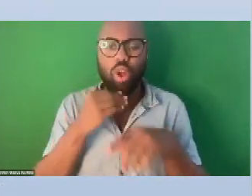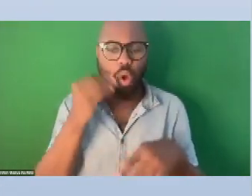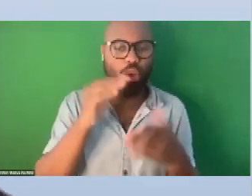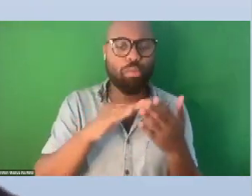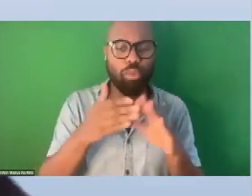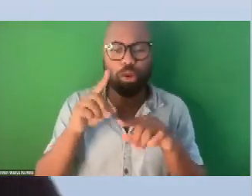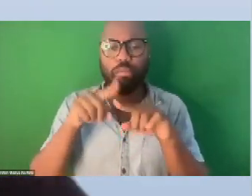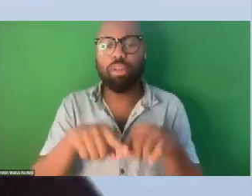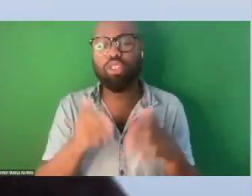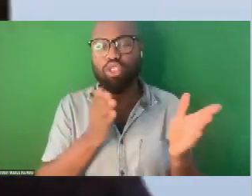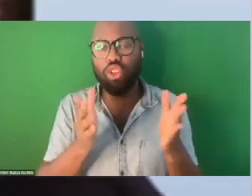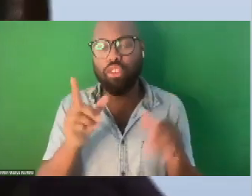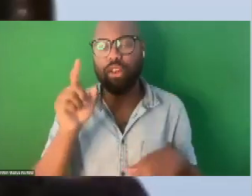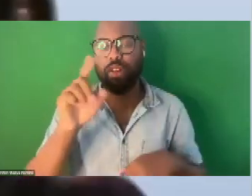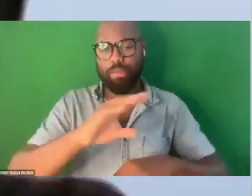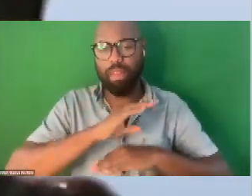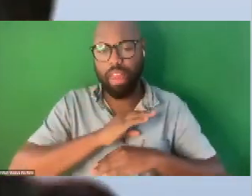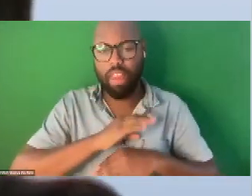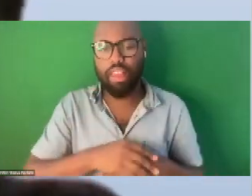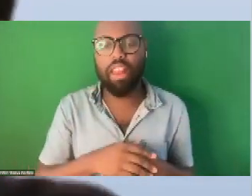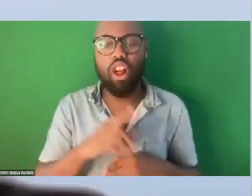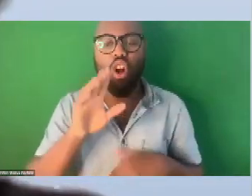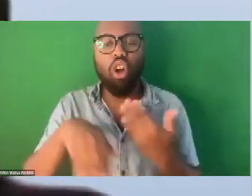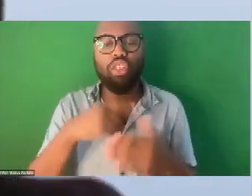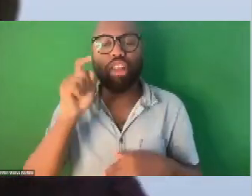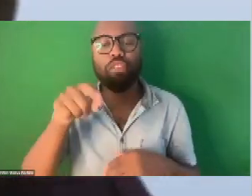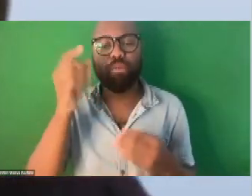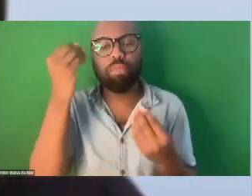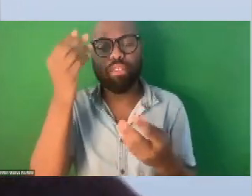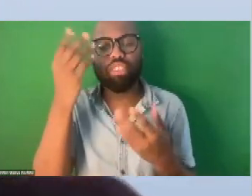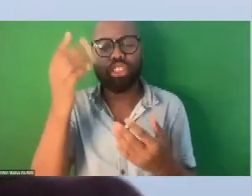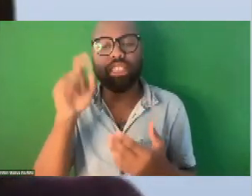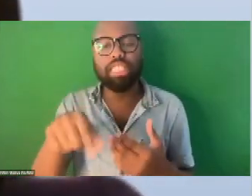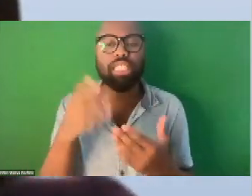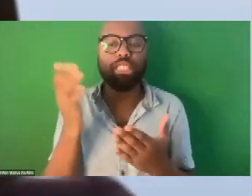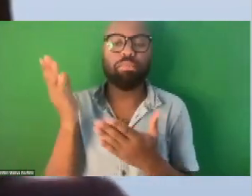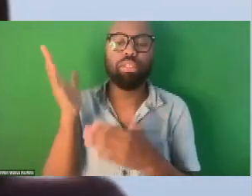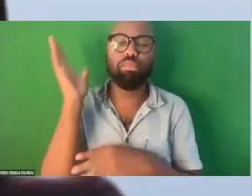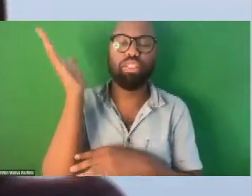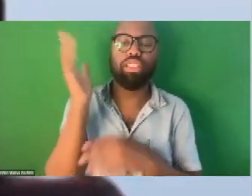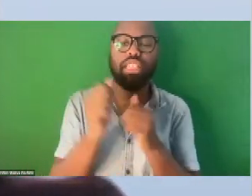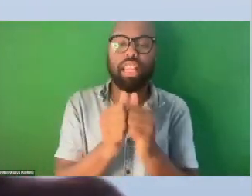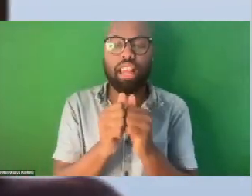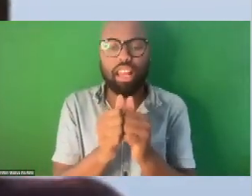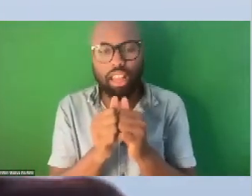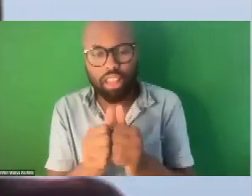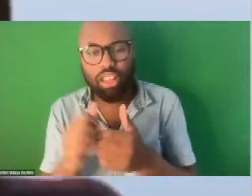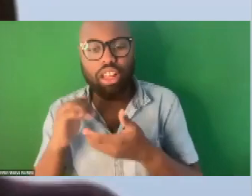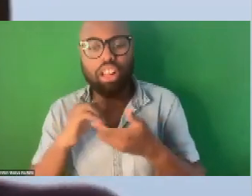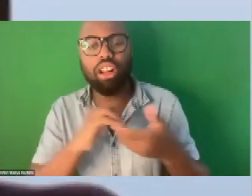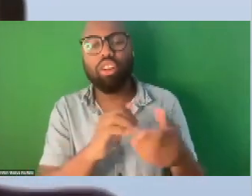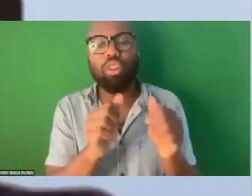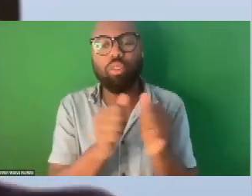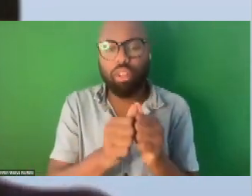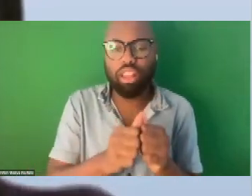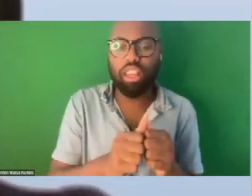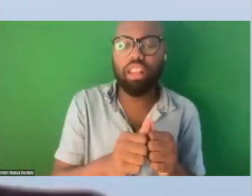be presented together in conjunction with updated research including the impact of Covid on the differences between institutional care,